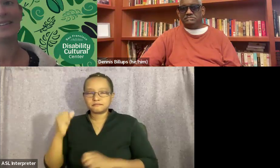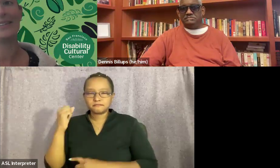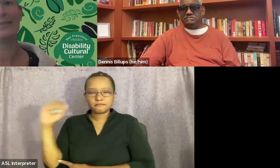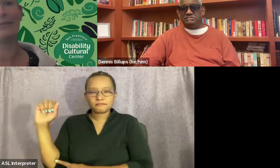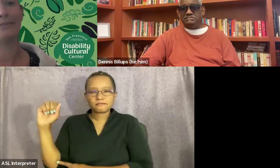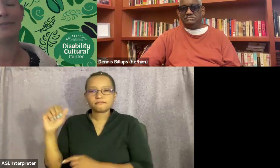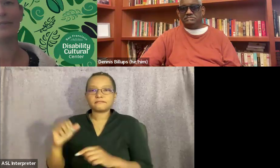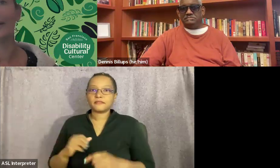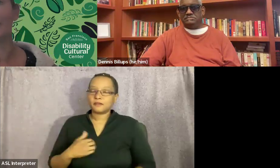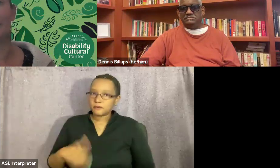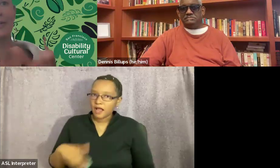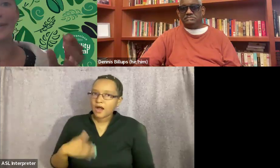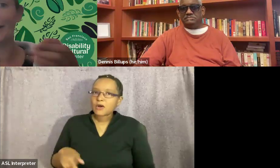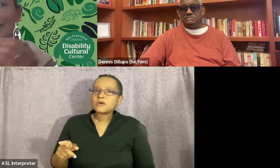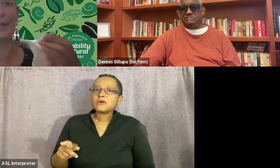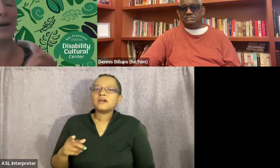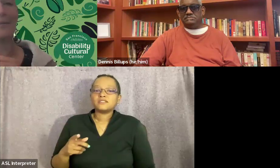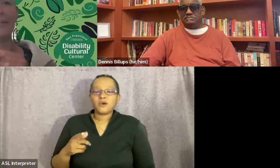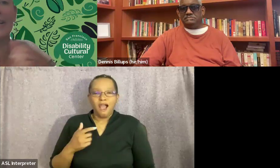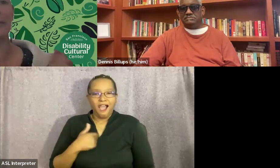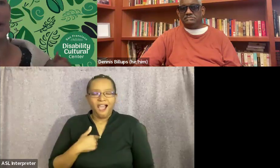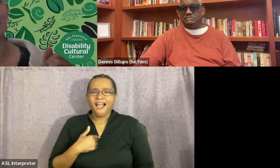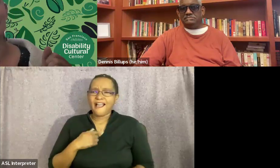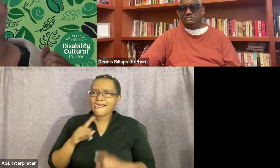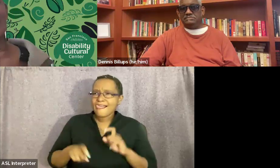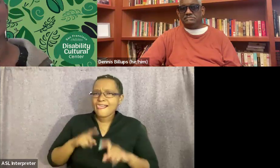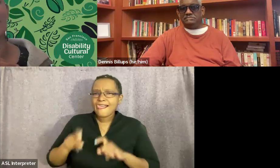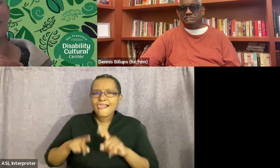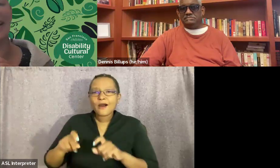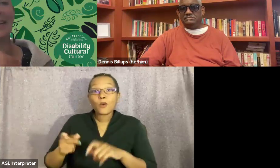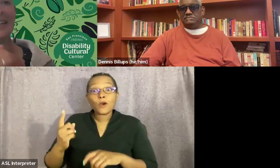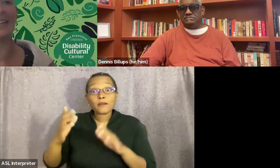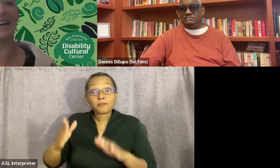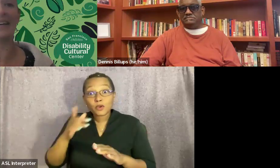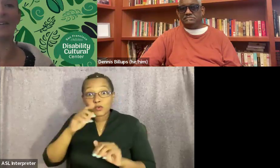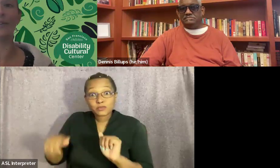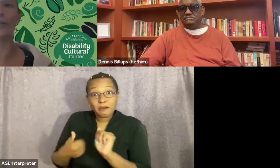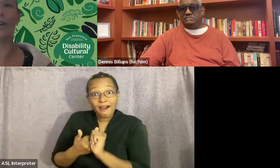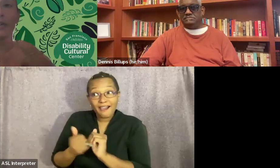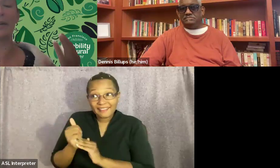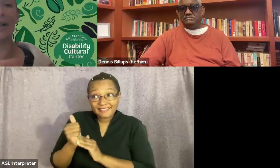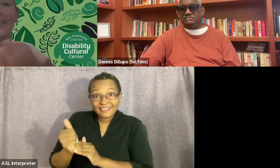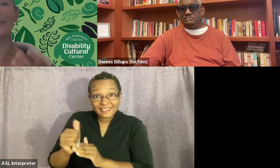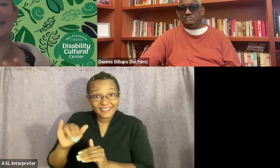And you know, got to the bottom of it and one of the people behind it and leading it and blossoming